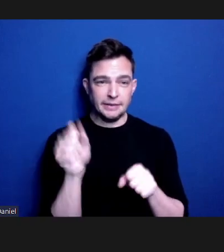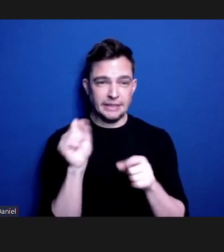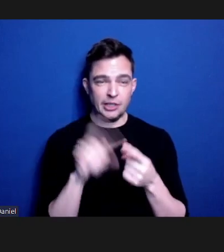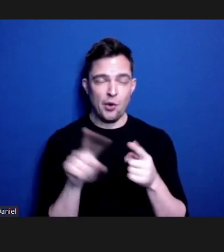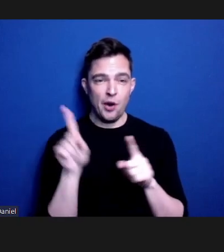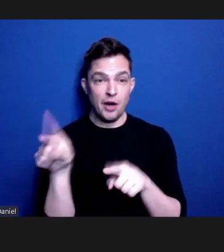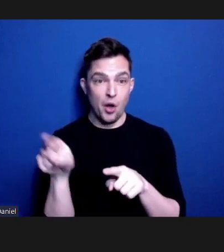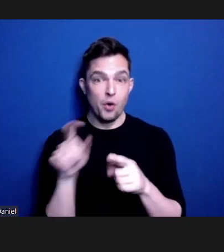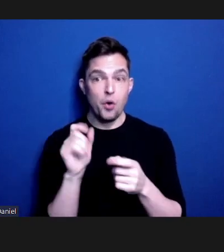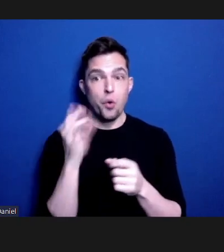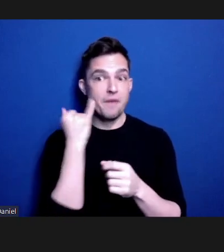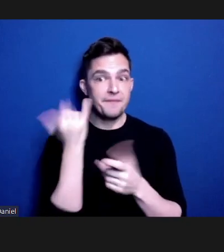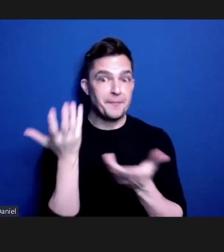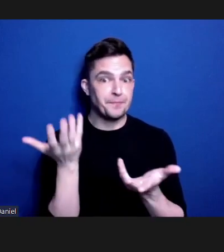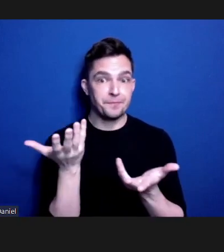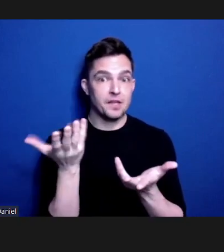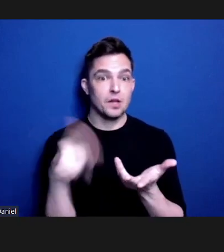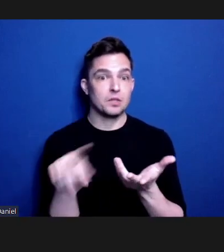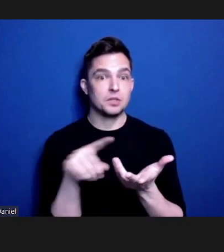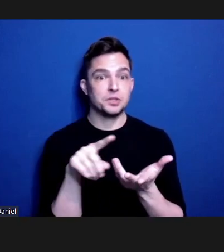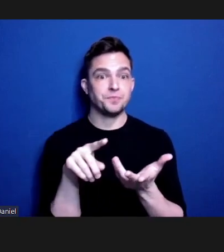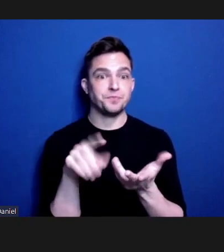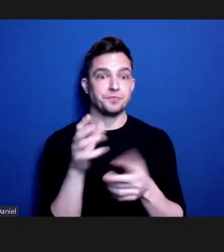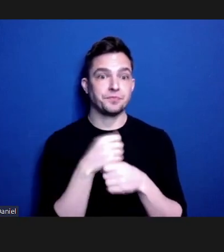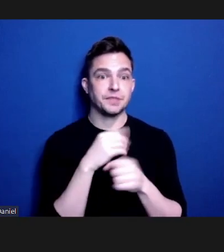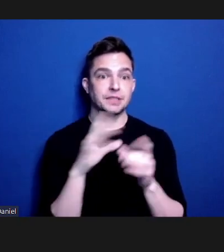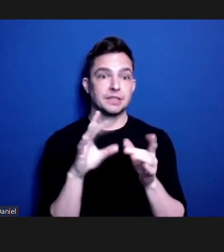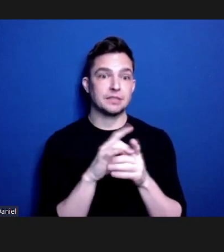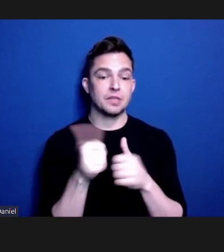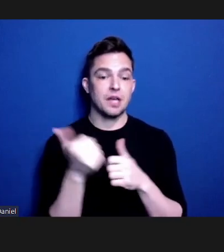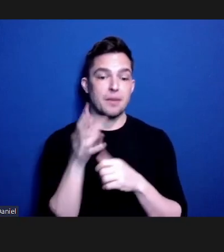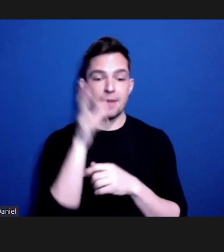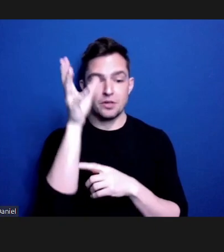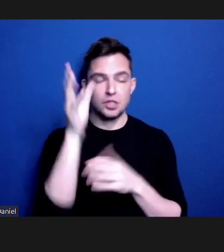or if you, you know, can get connected with other parents who kind of share that responsibility,